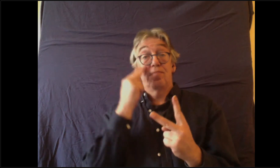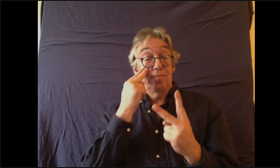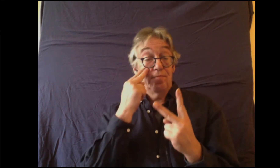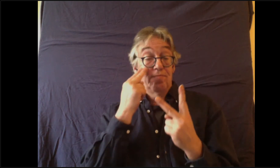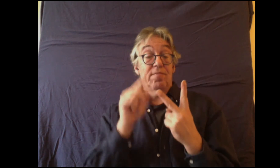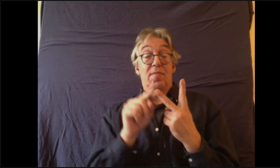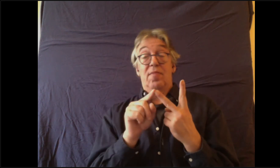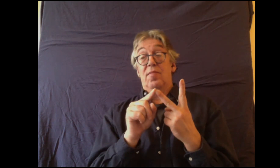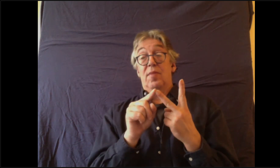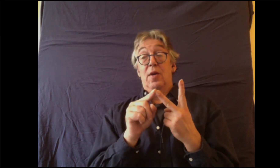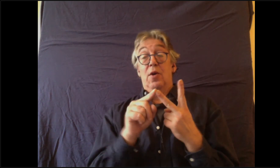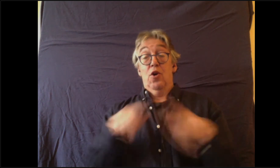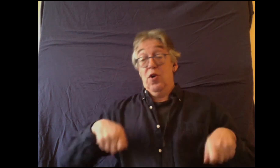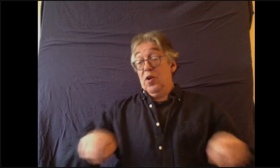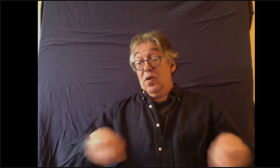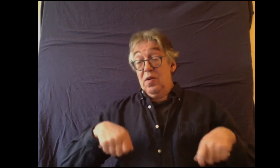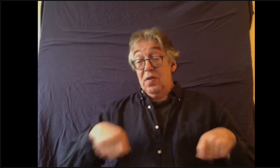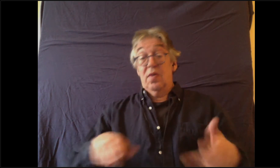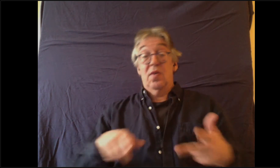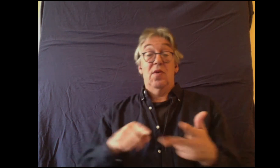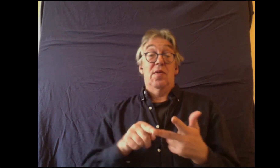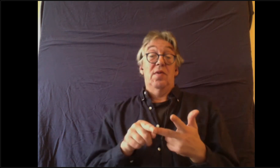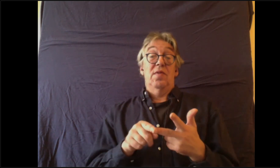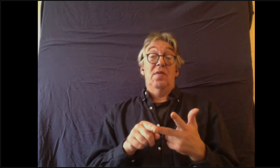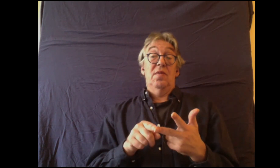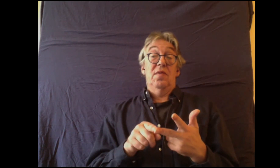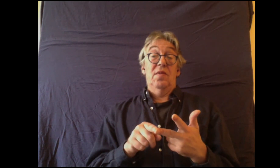physical challenge, metal... (cutting out)